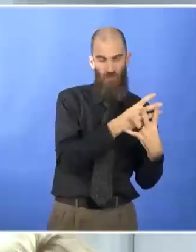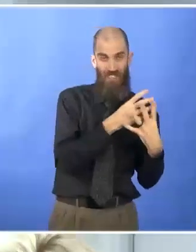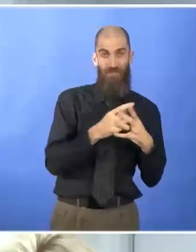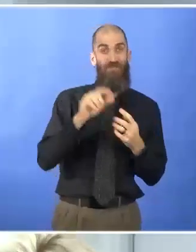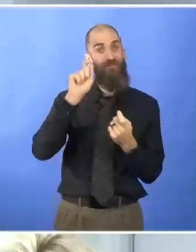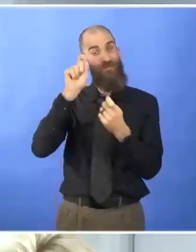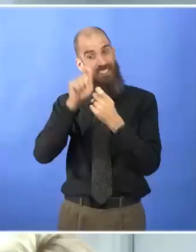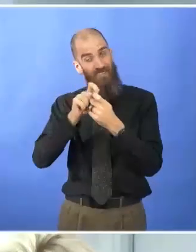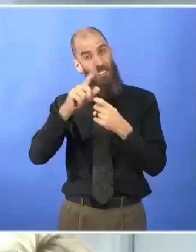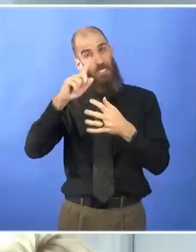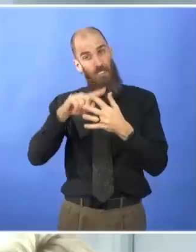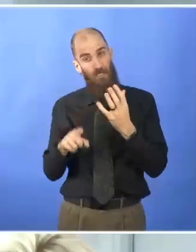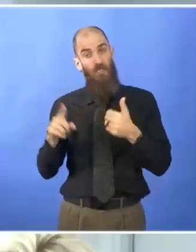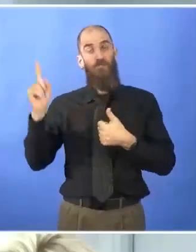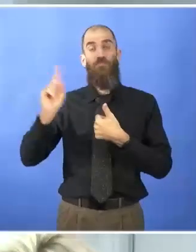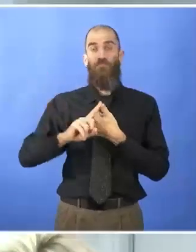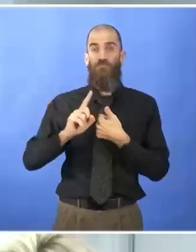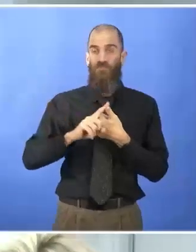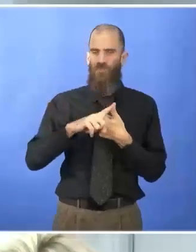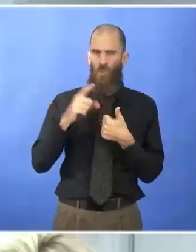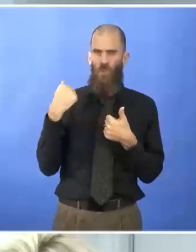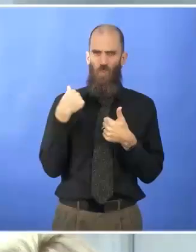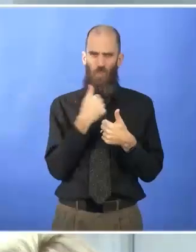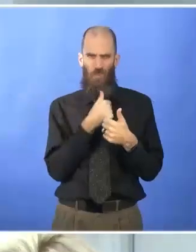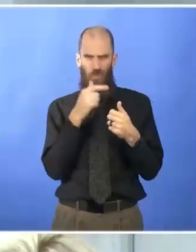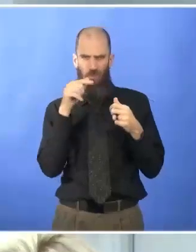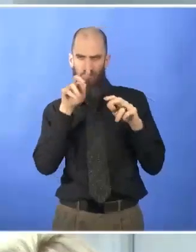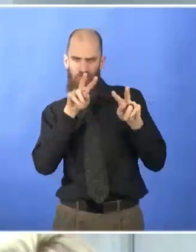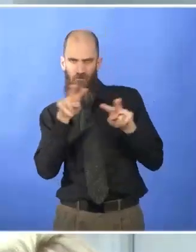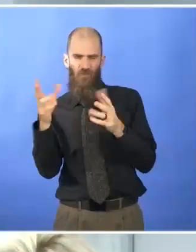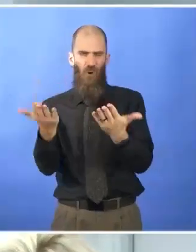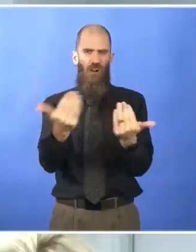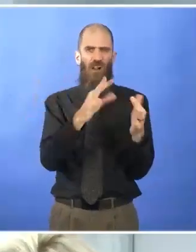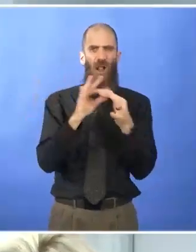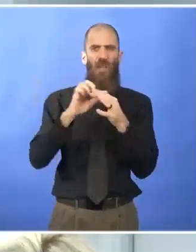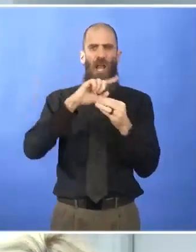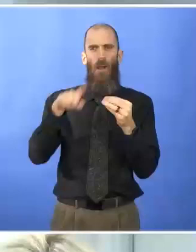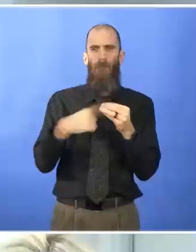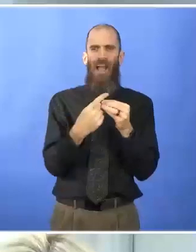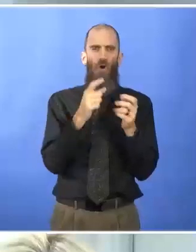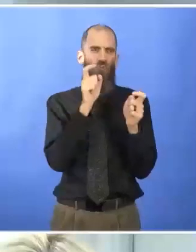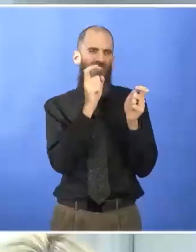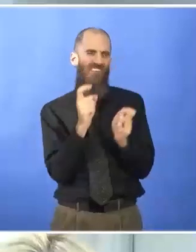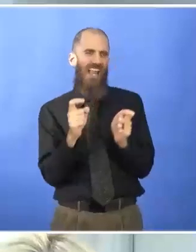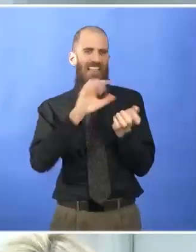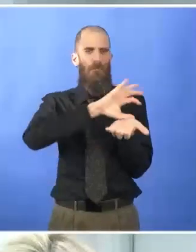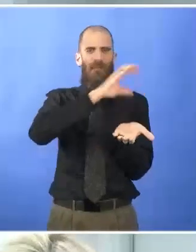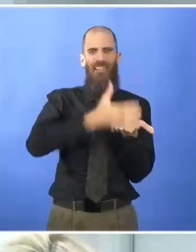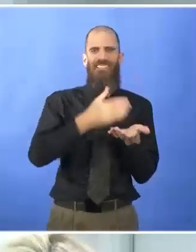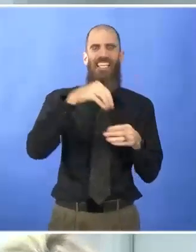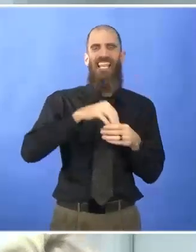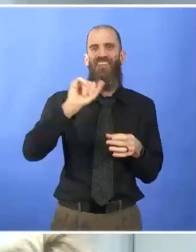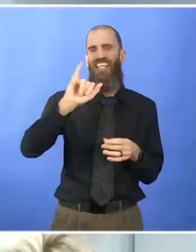THIS WOULD SEEK COMMENT ON REFINING THE RULES FOR BALANCES IN INACTIVE ACCOUNTS, EXPANDING THE BREADTH AND SCOPE OF THE